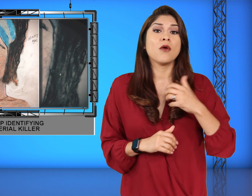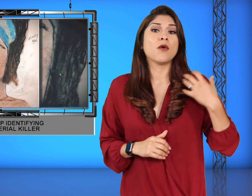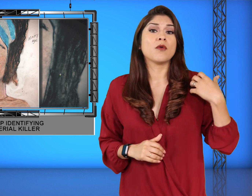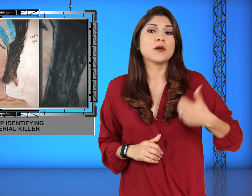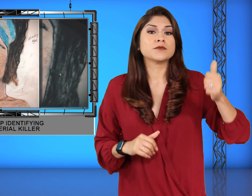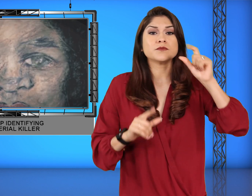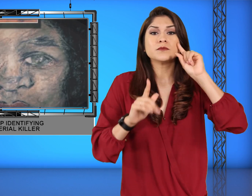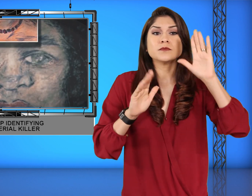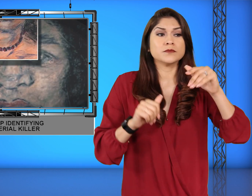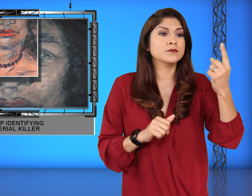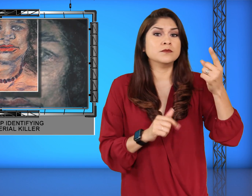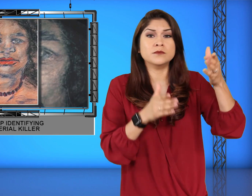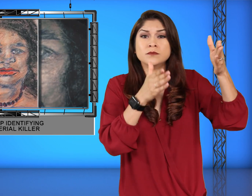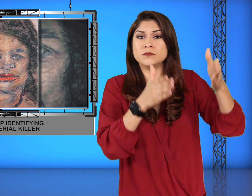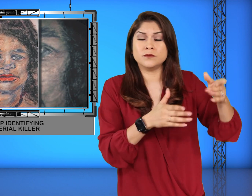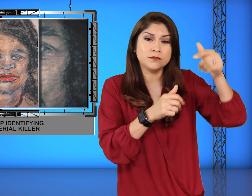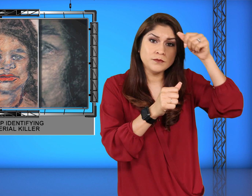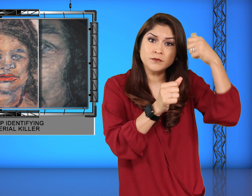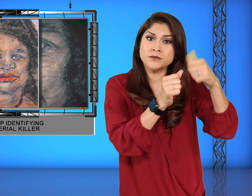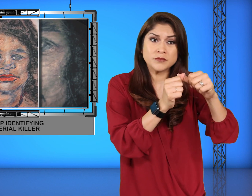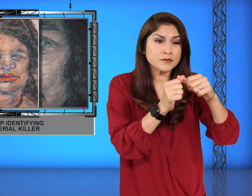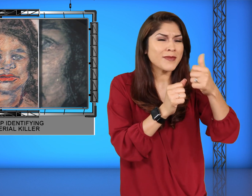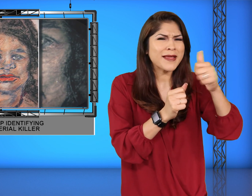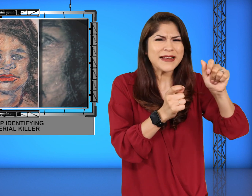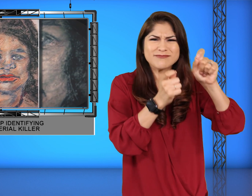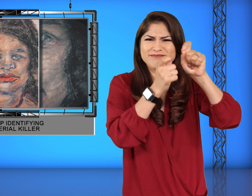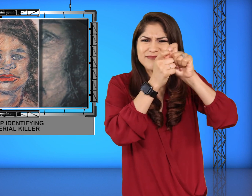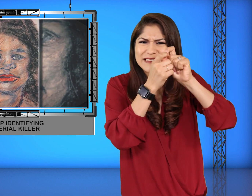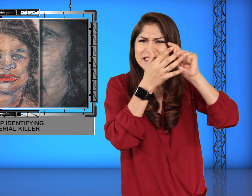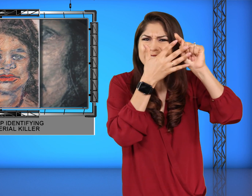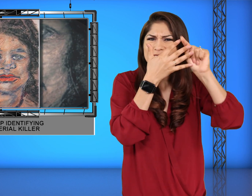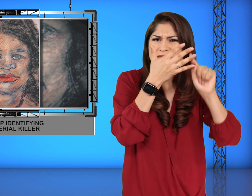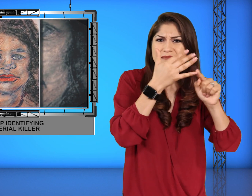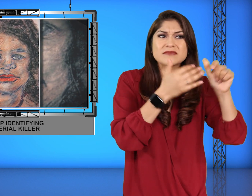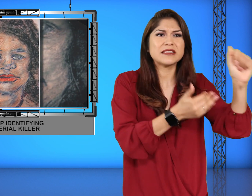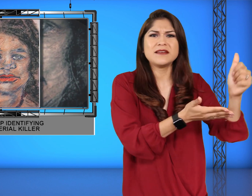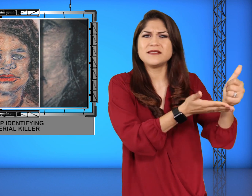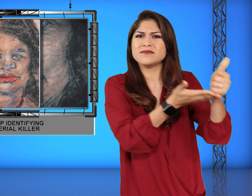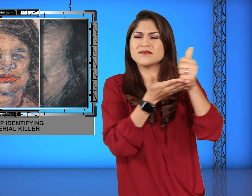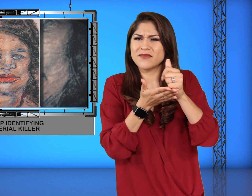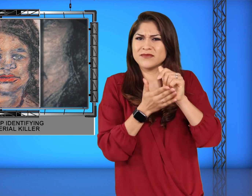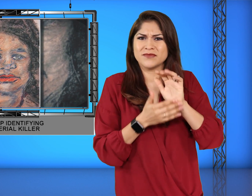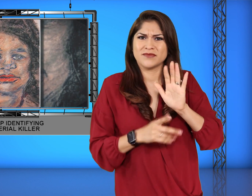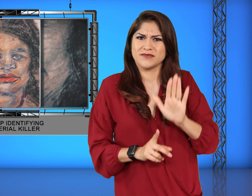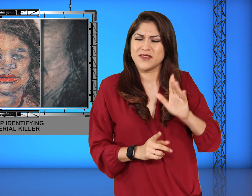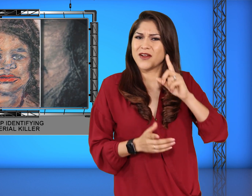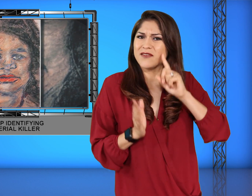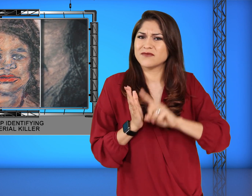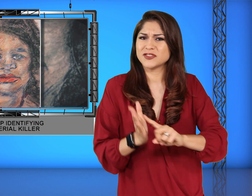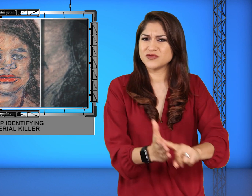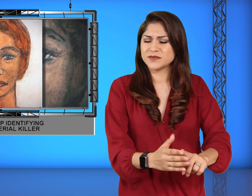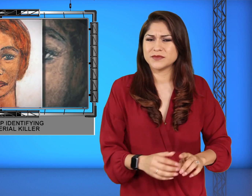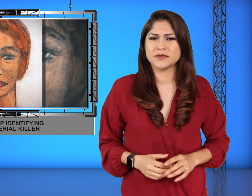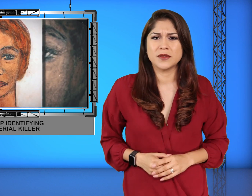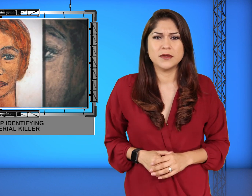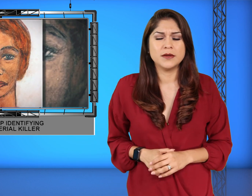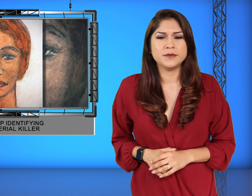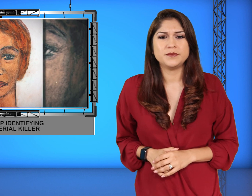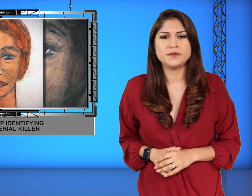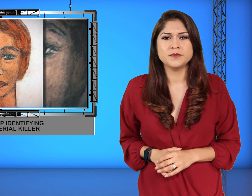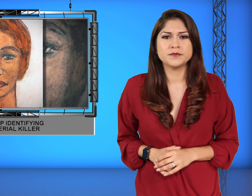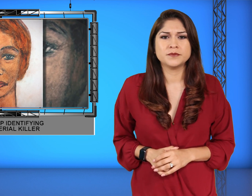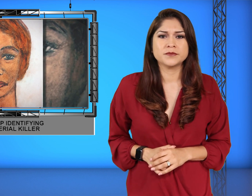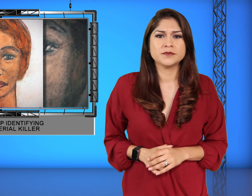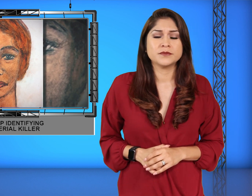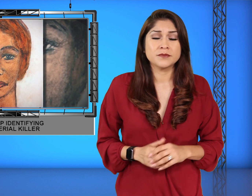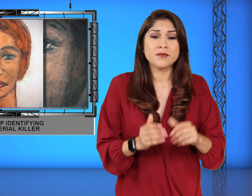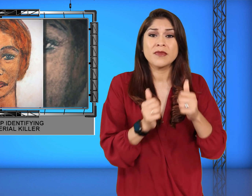Authorities are hoping that someone may remember a detail that could further the investigation.